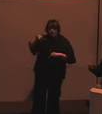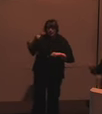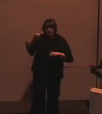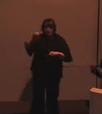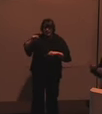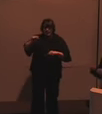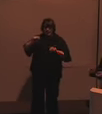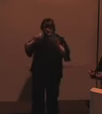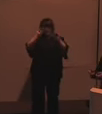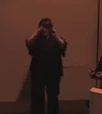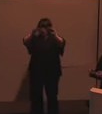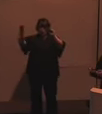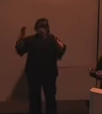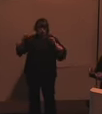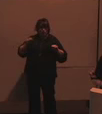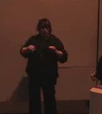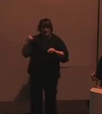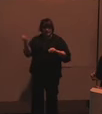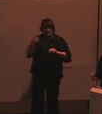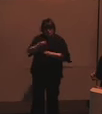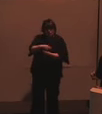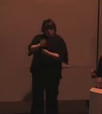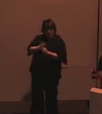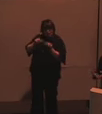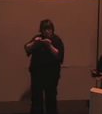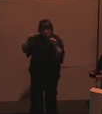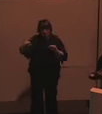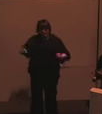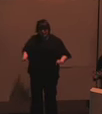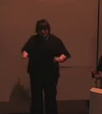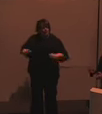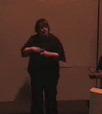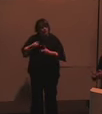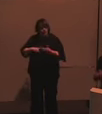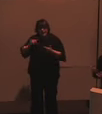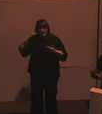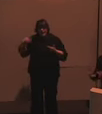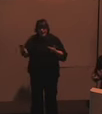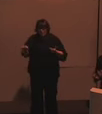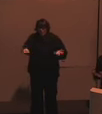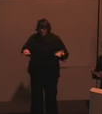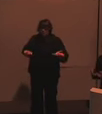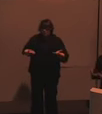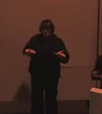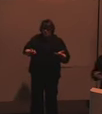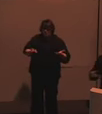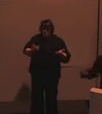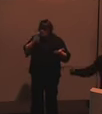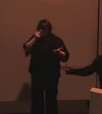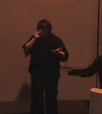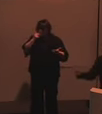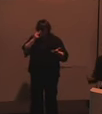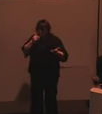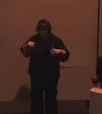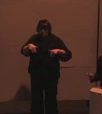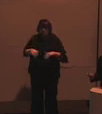to create architecture, then it is just a funny playing on the Mies background.